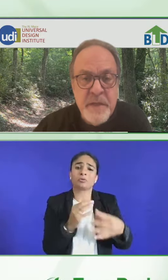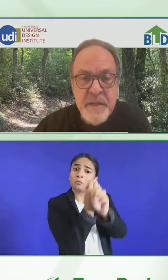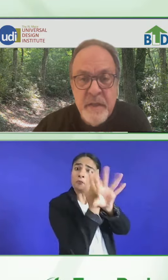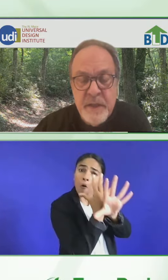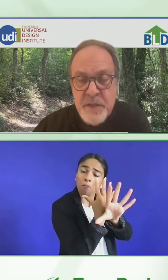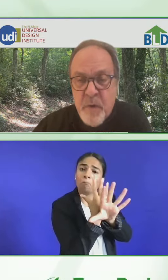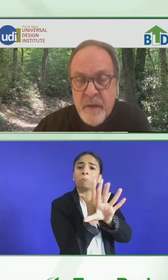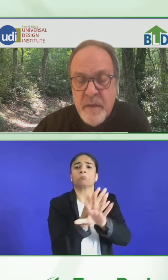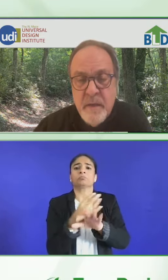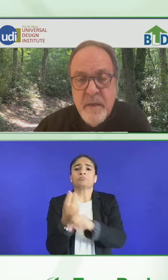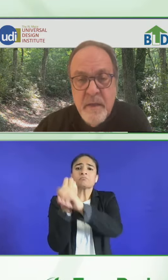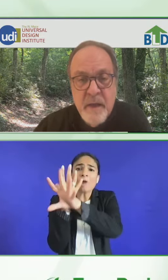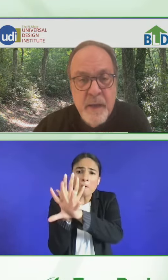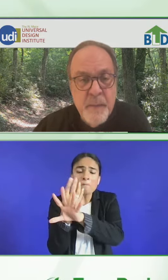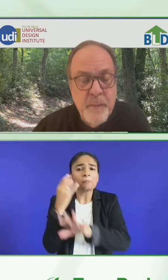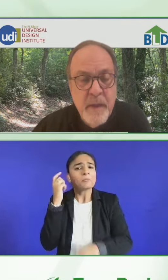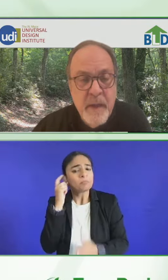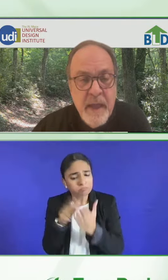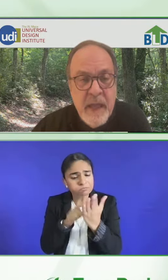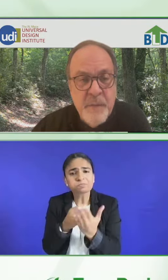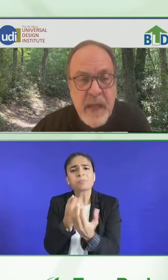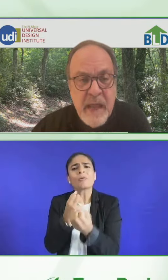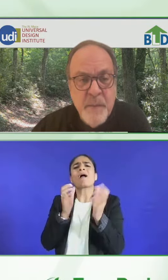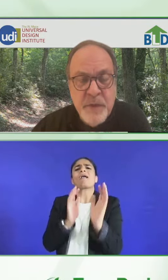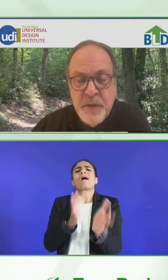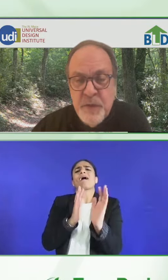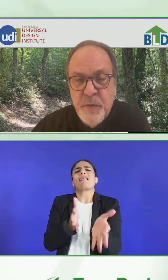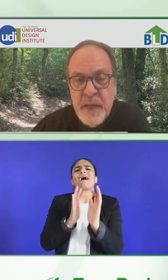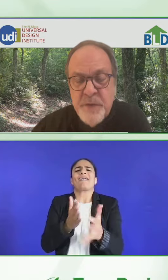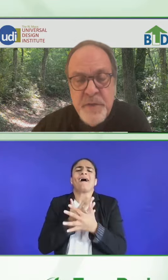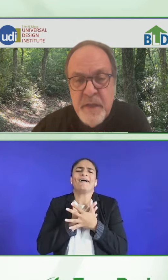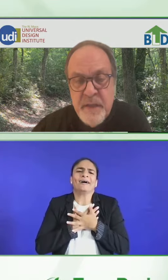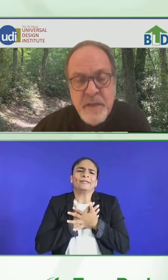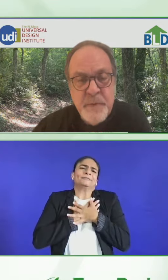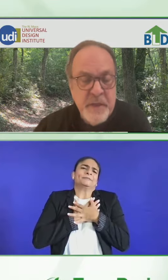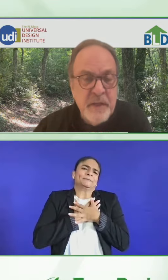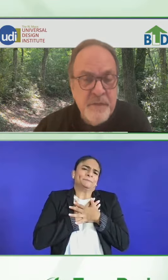increasingly smart and be able to do interesting things particularly